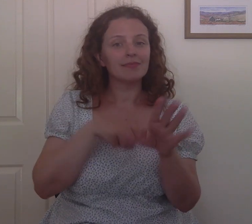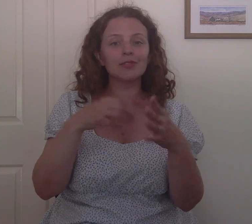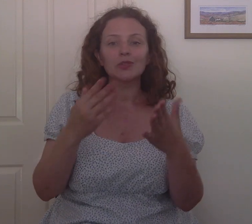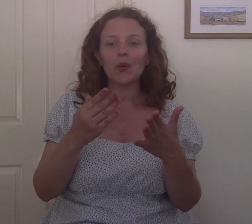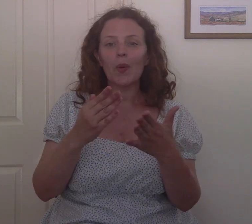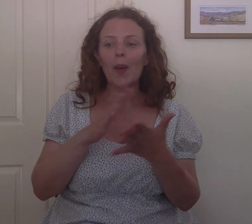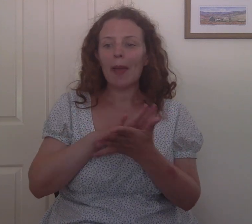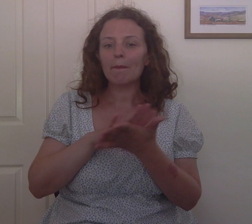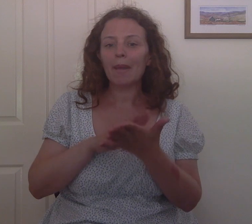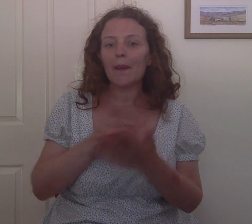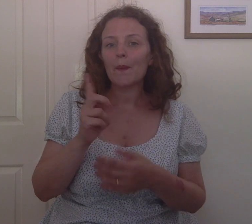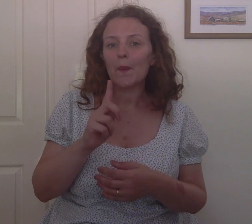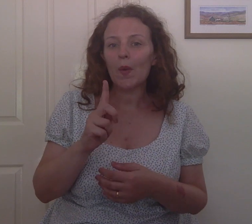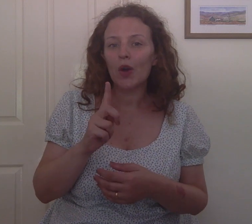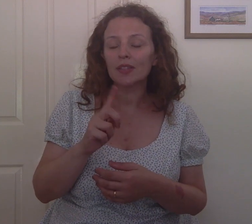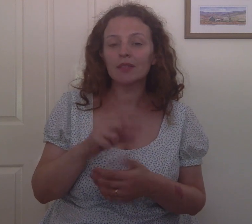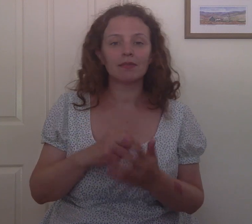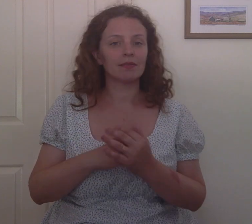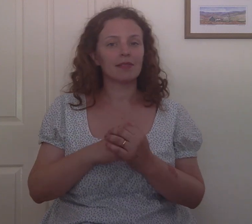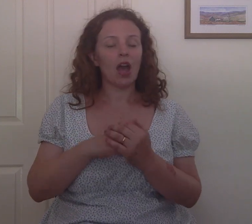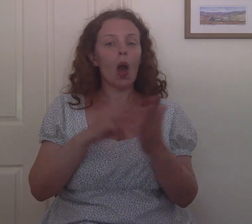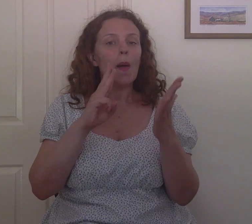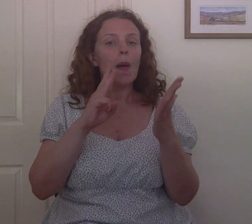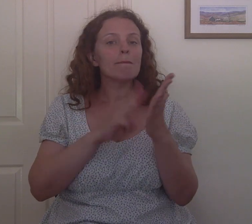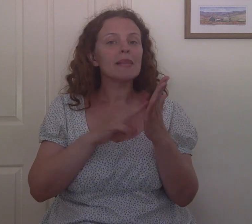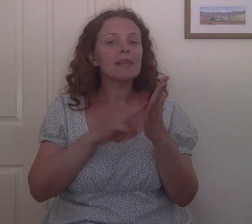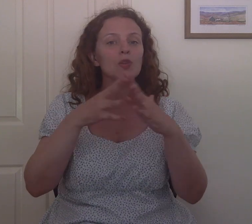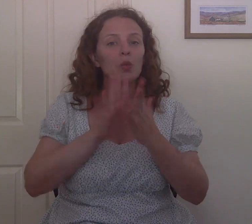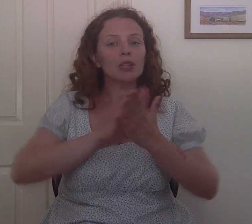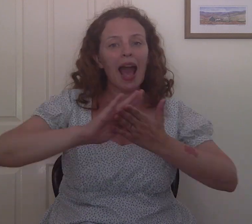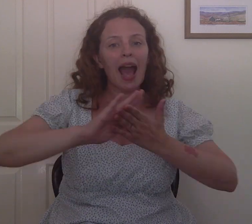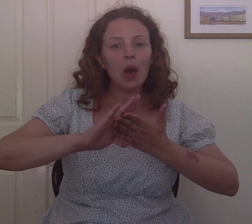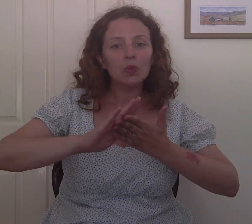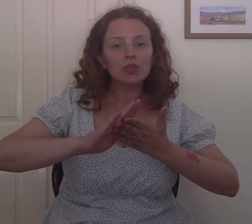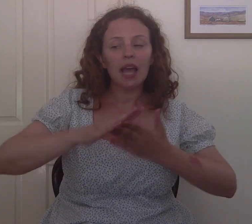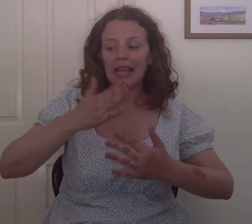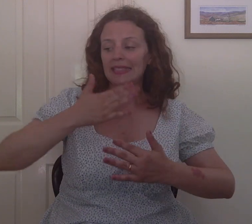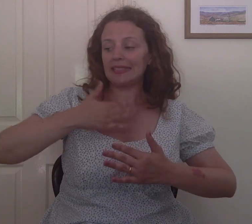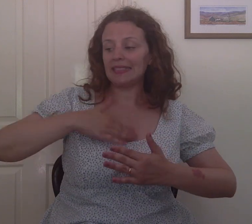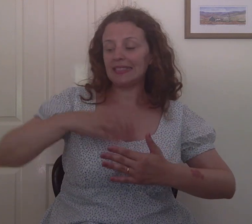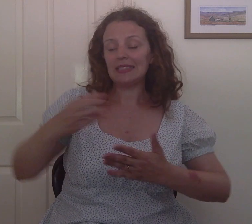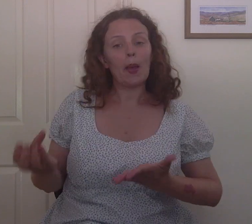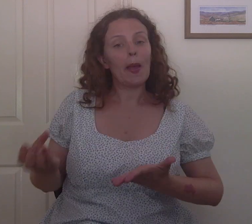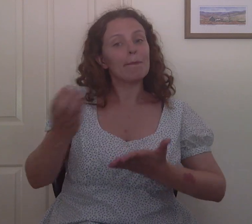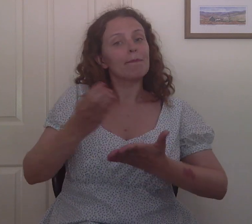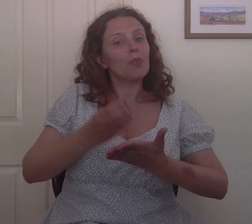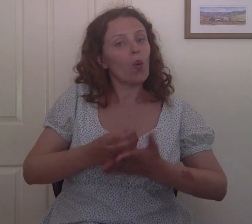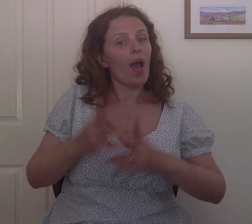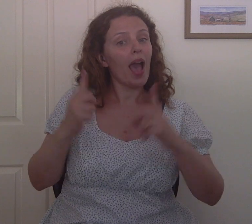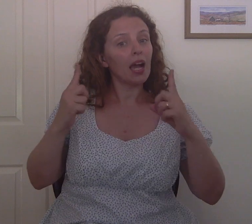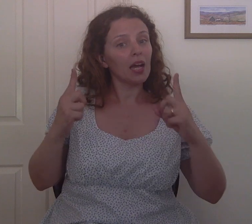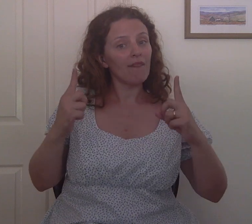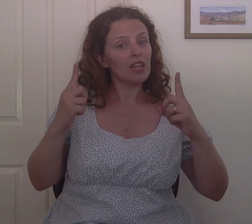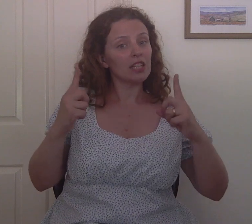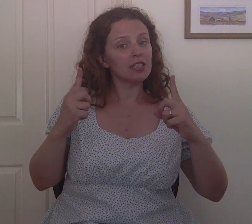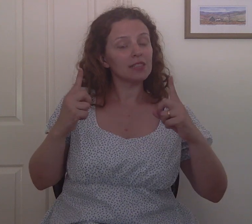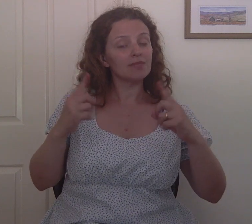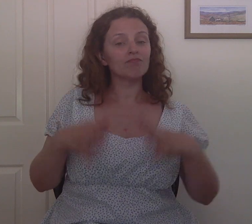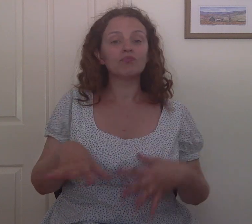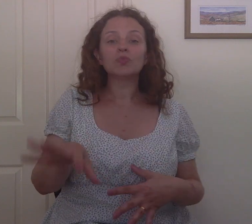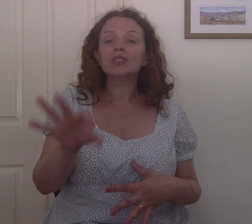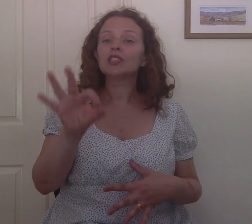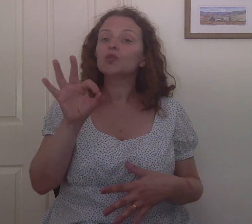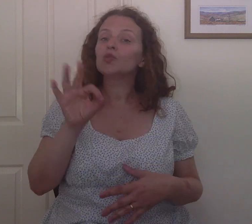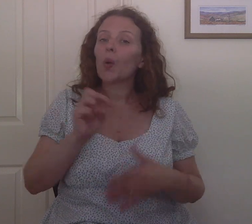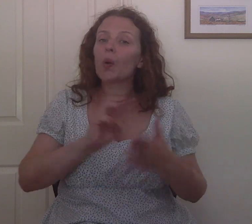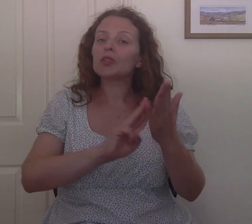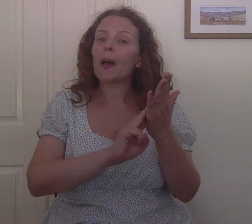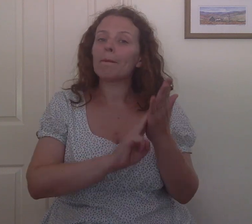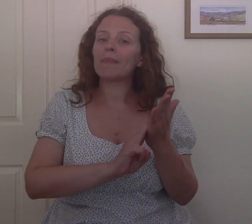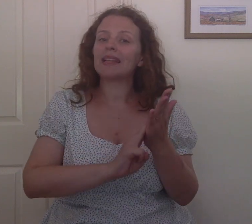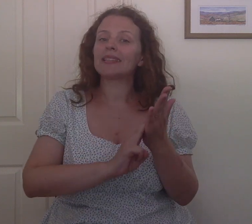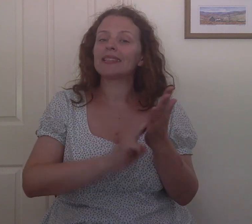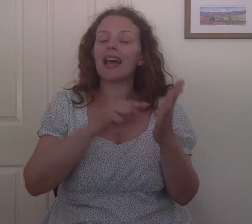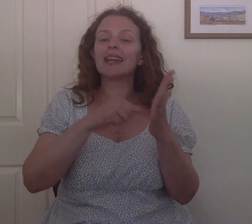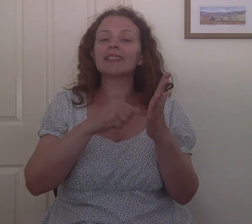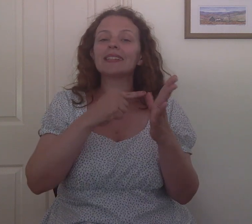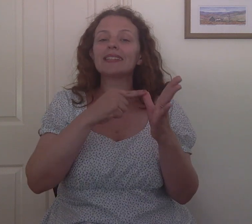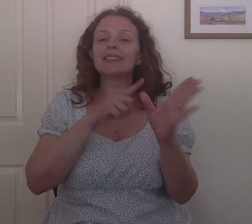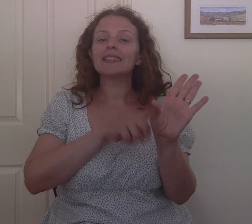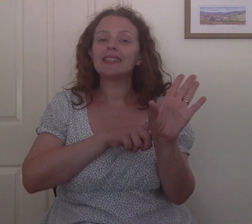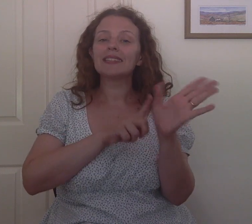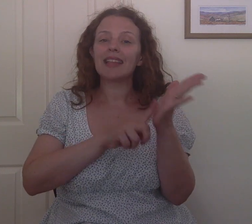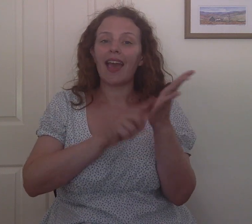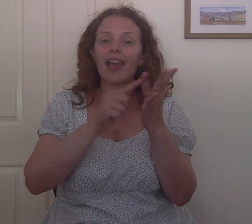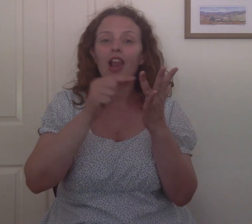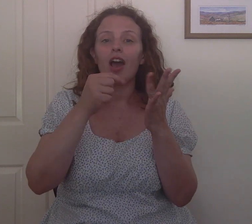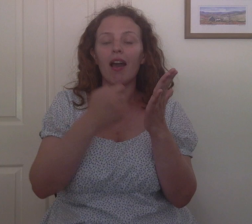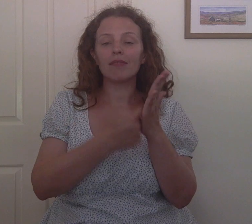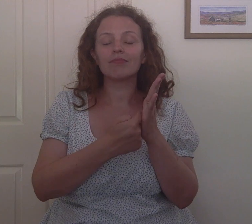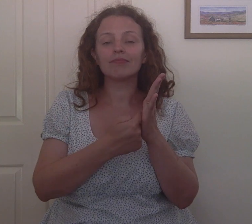It meant that mr Woodhouse had to employ and governess and he chose Miss Taylor.